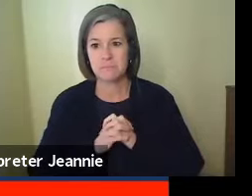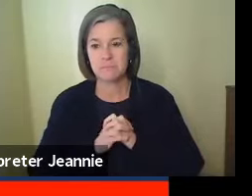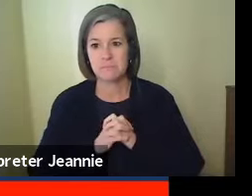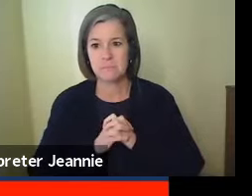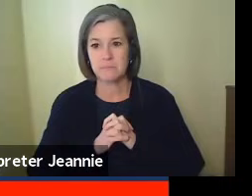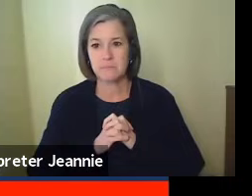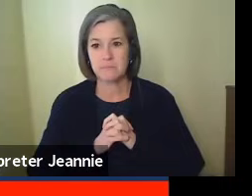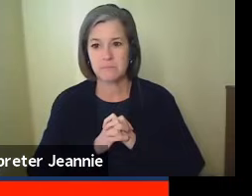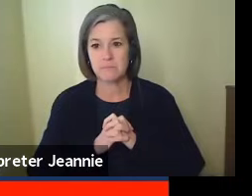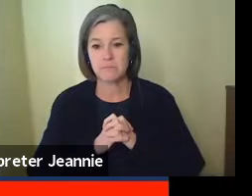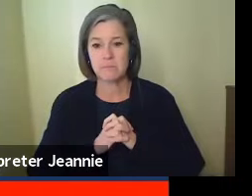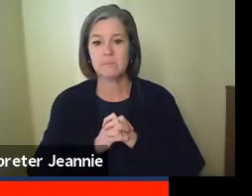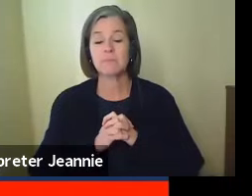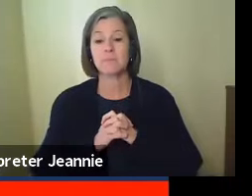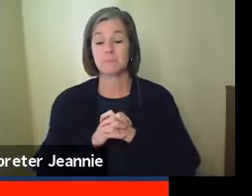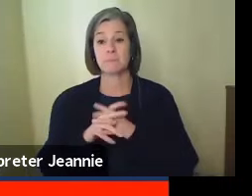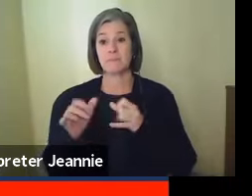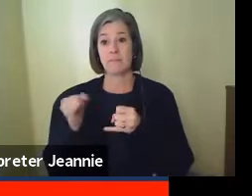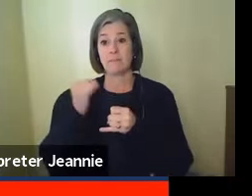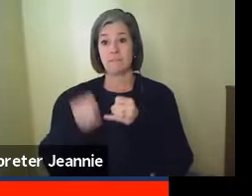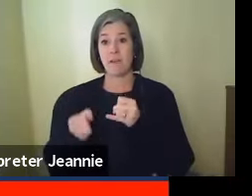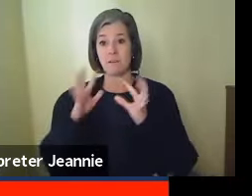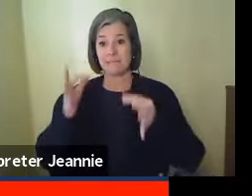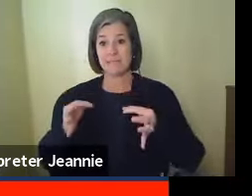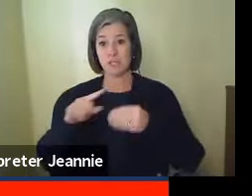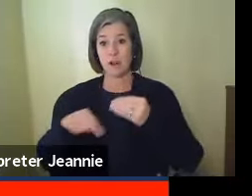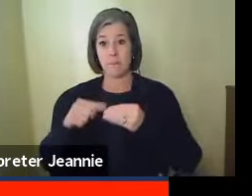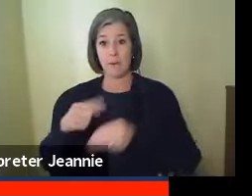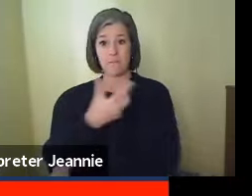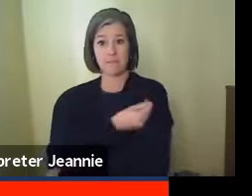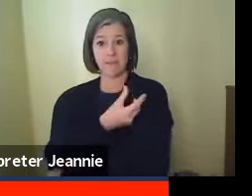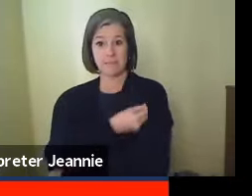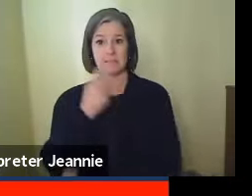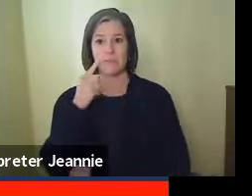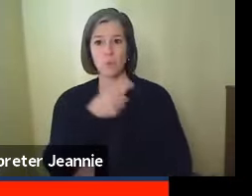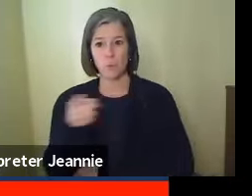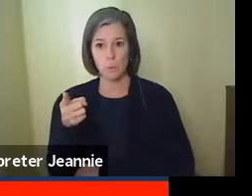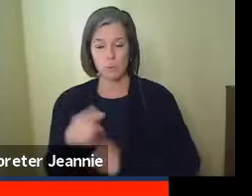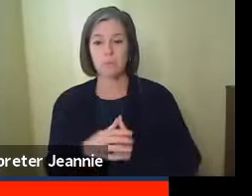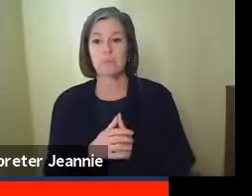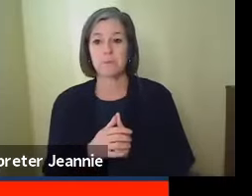final decision about the vaccine for you. After today's event,